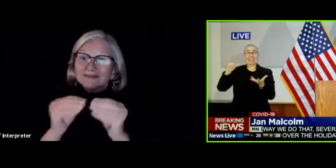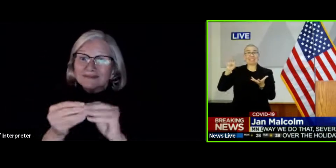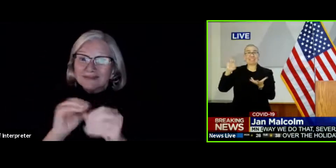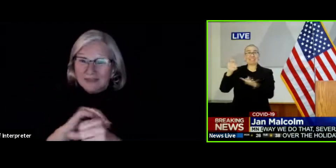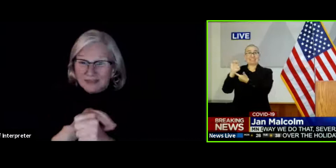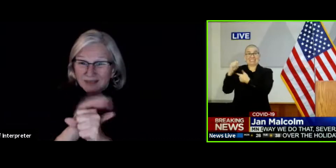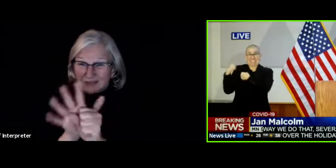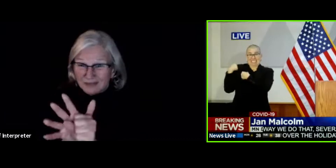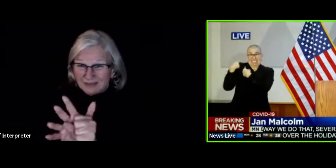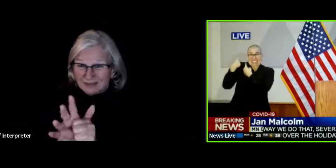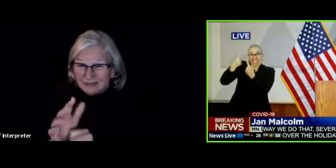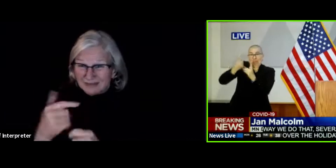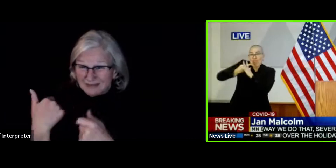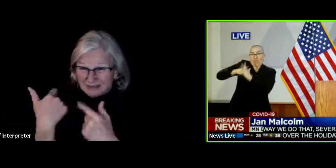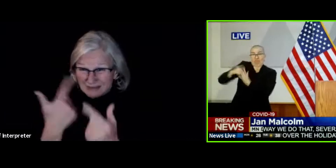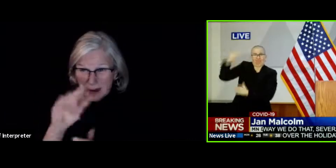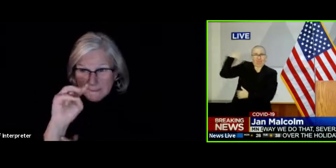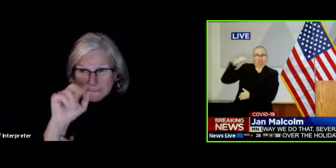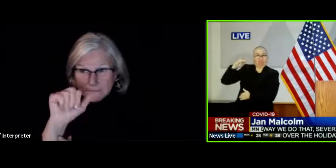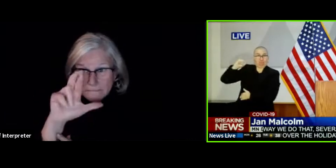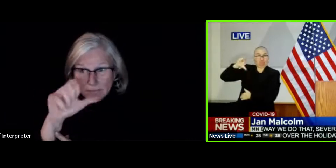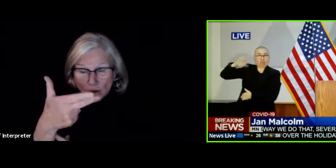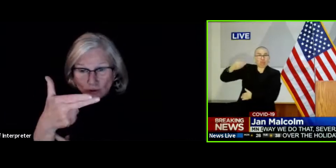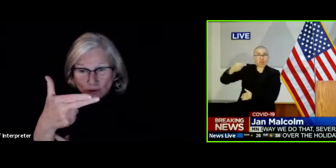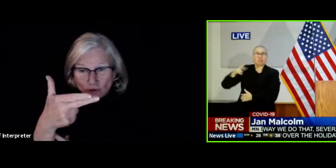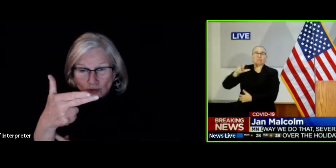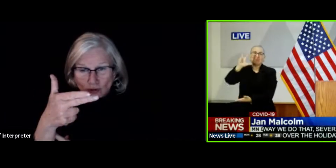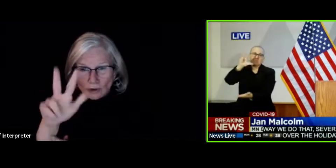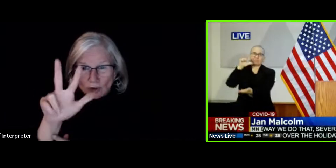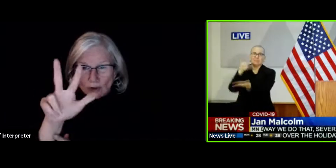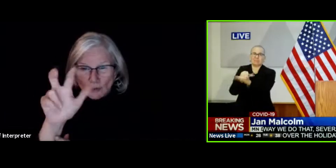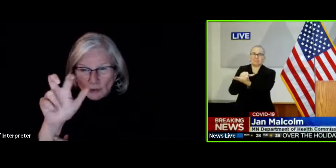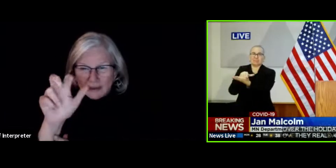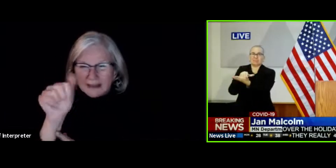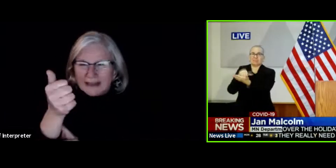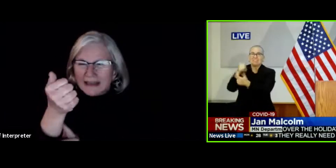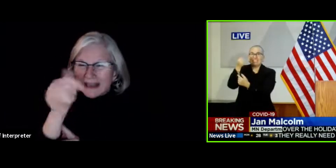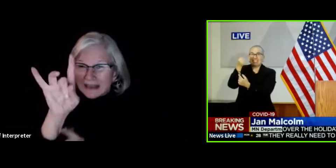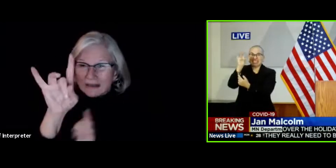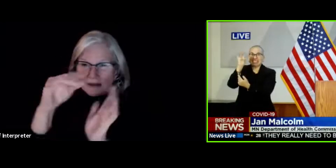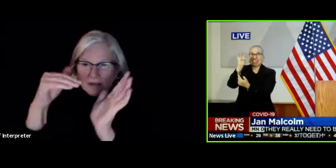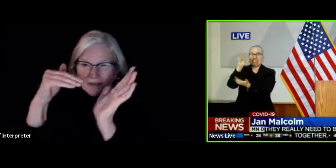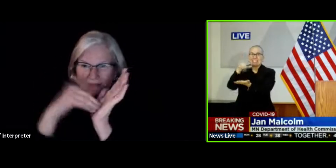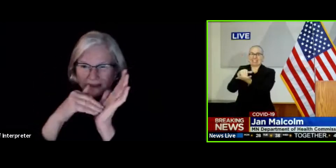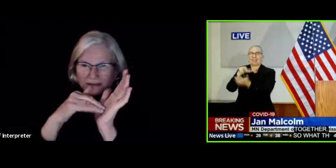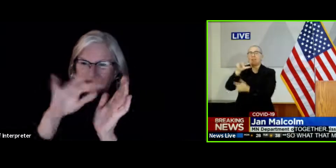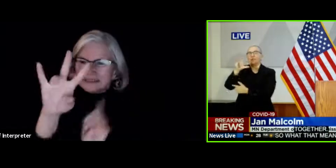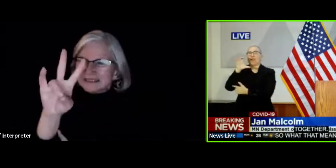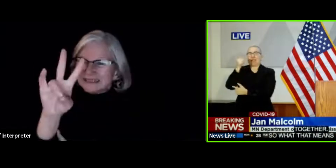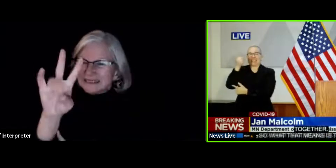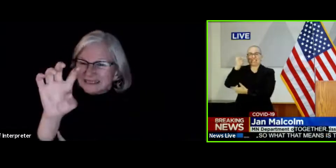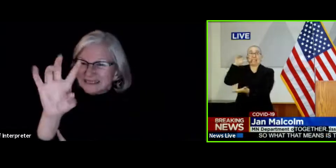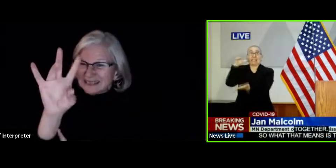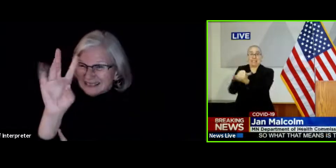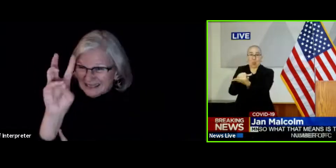NOW REACHED 318,763. AND SADLY, WE HAVE A NEW TOTAL OF